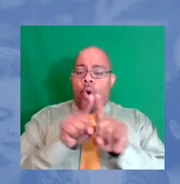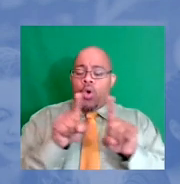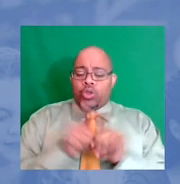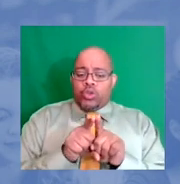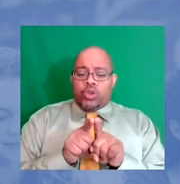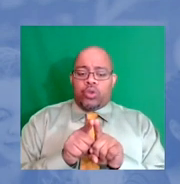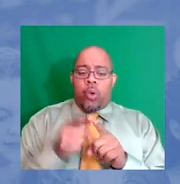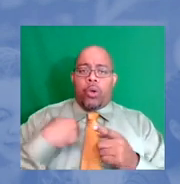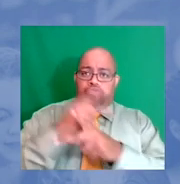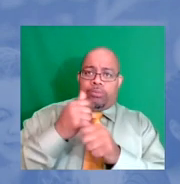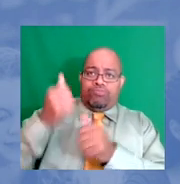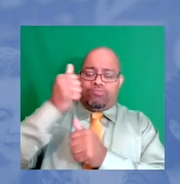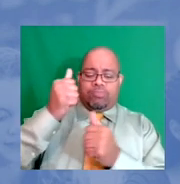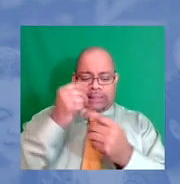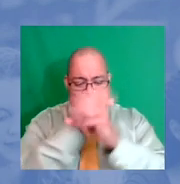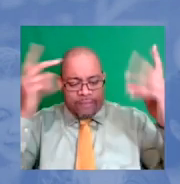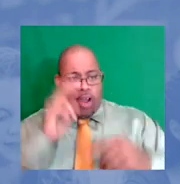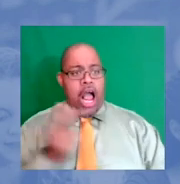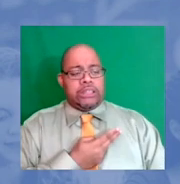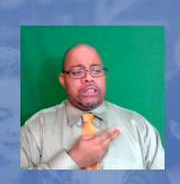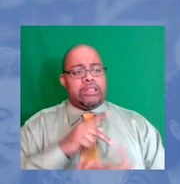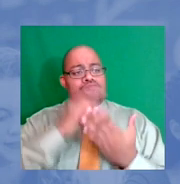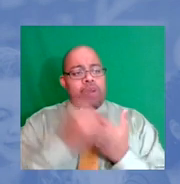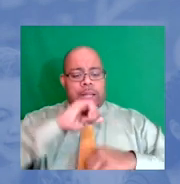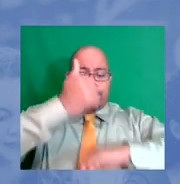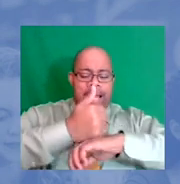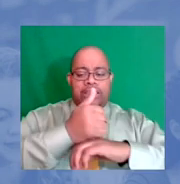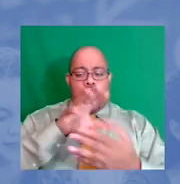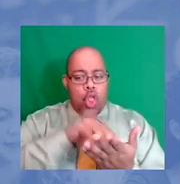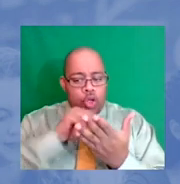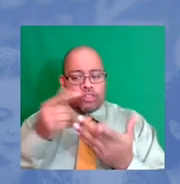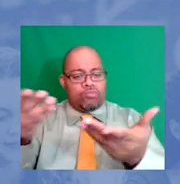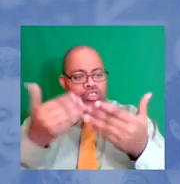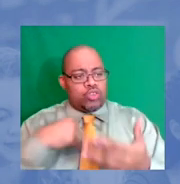FOR US PROJECT BASED LEARNING BRINGING IN STUDENTS' LIVED EXPERIENCES AND BUILDING ON